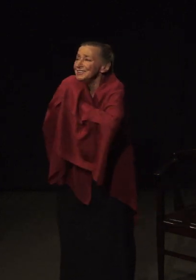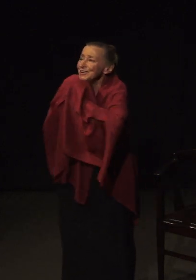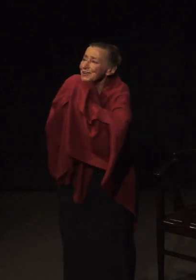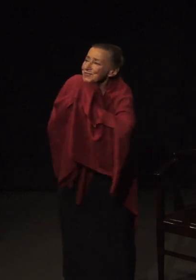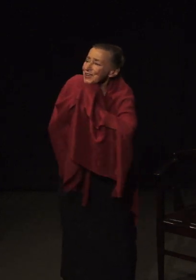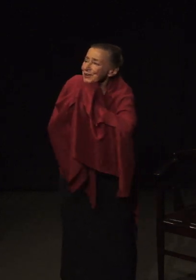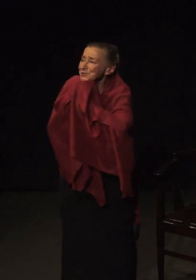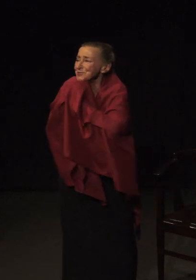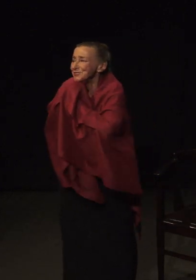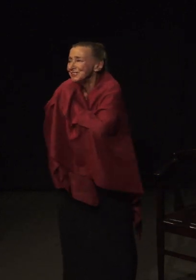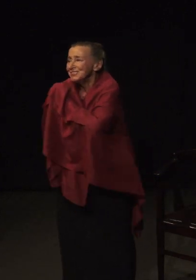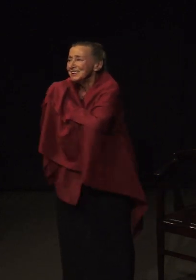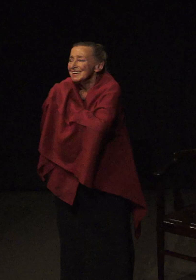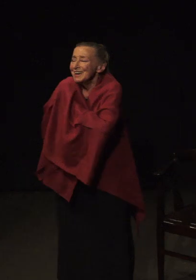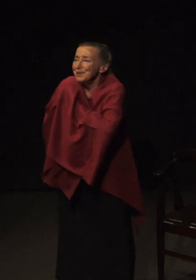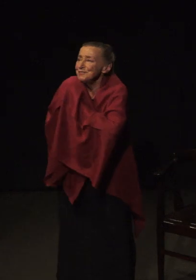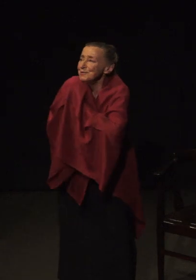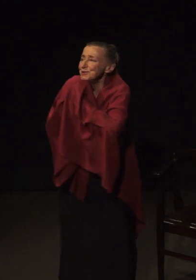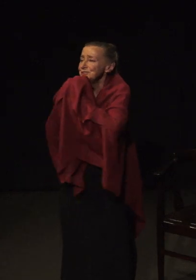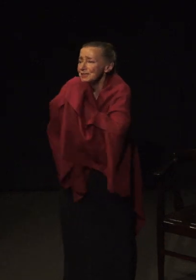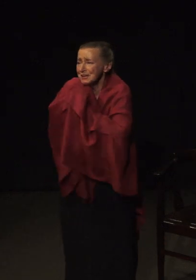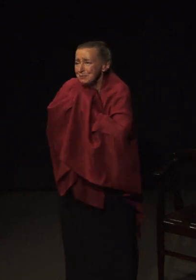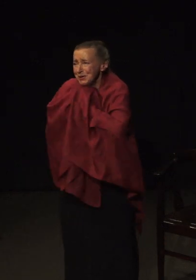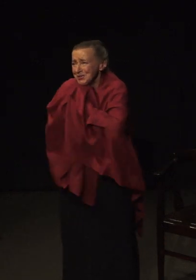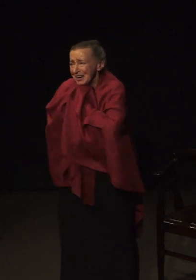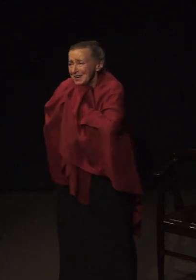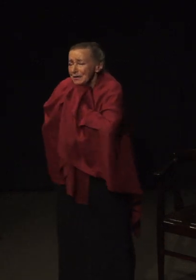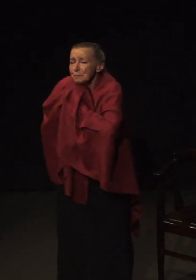I'll etch it in my heart, inscribe my brain!